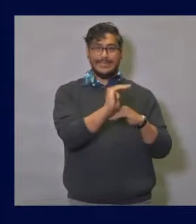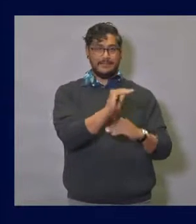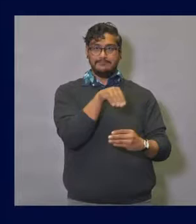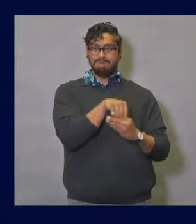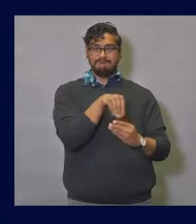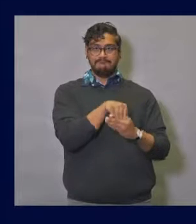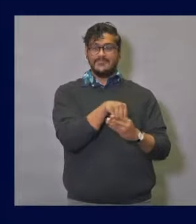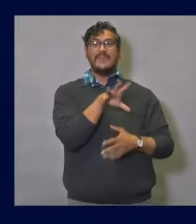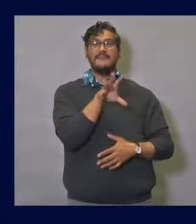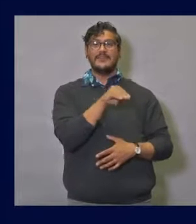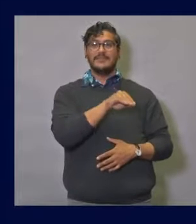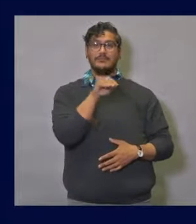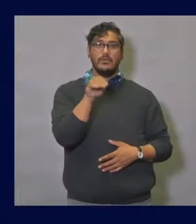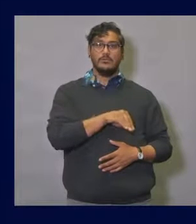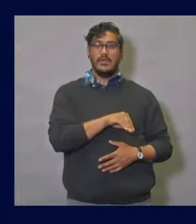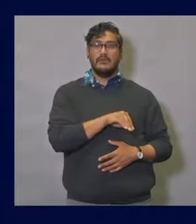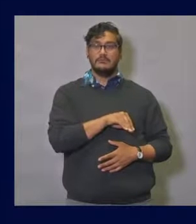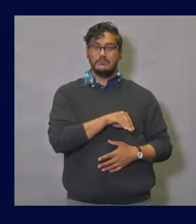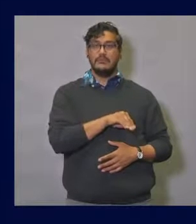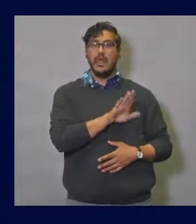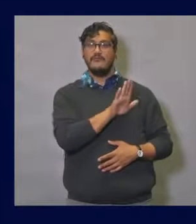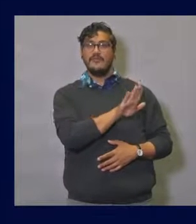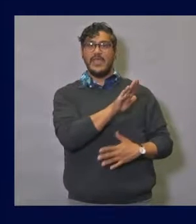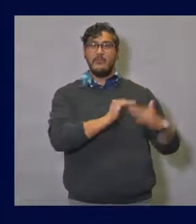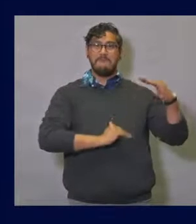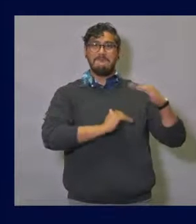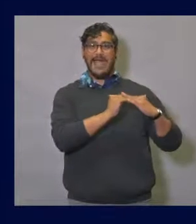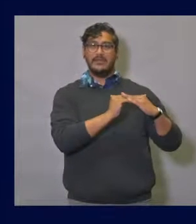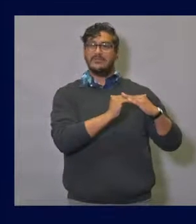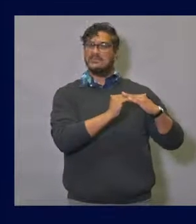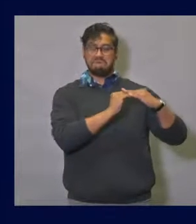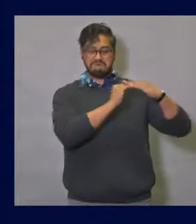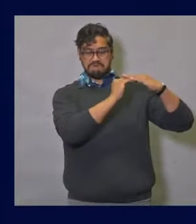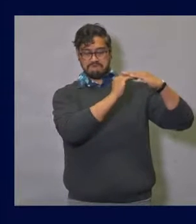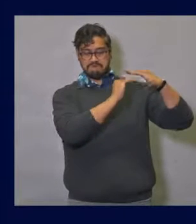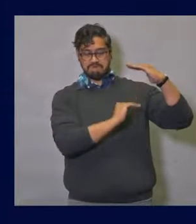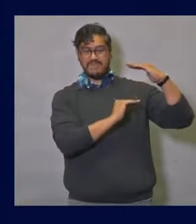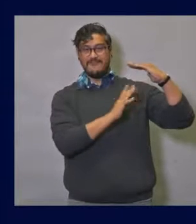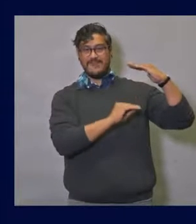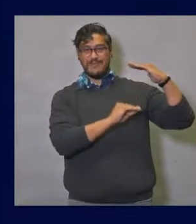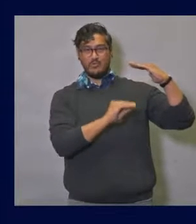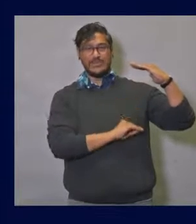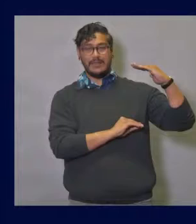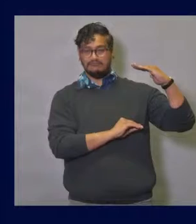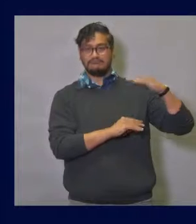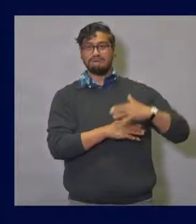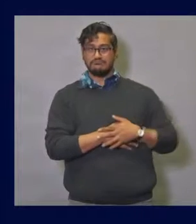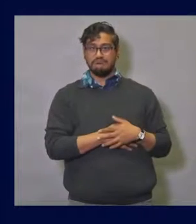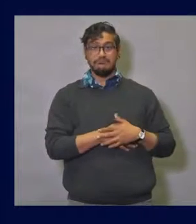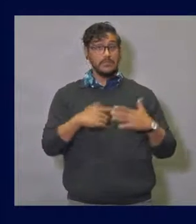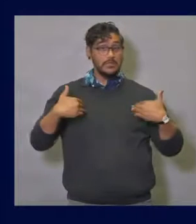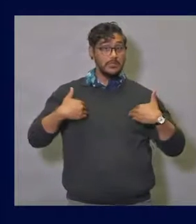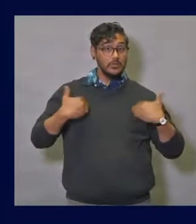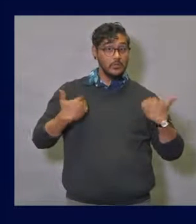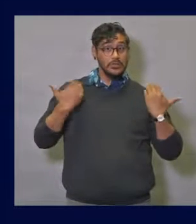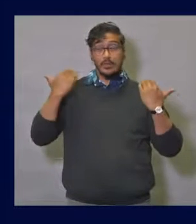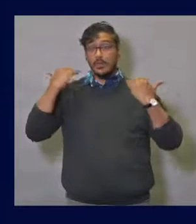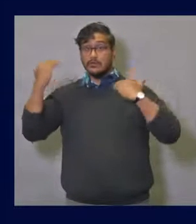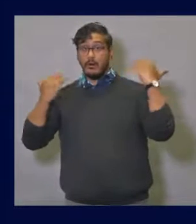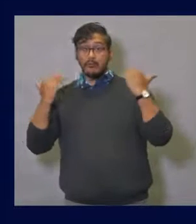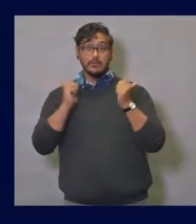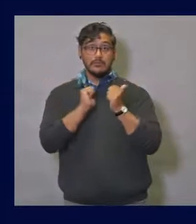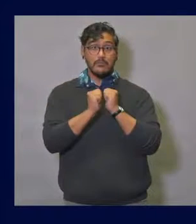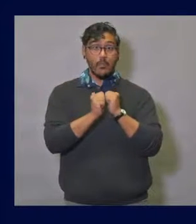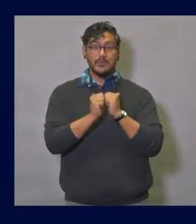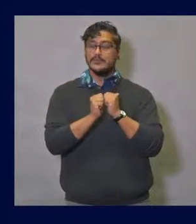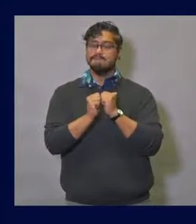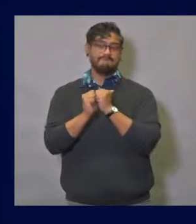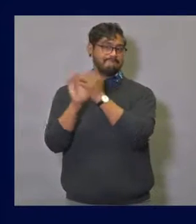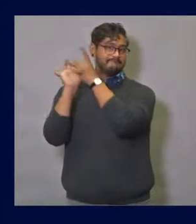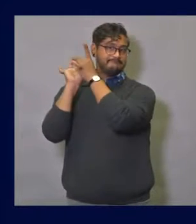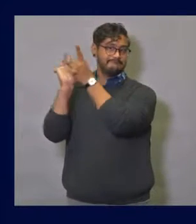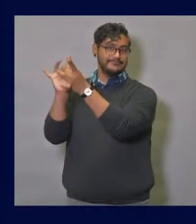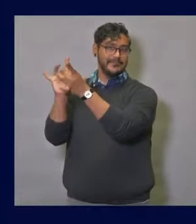MUST ALSO LIMIT INDOOR CAPACITY